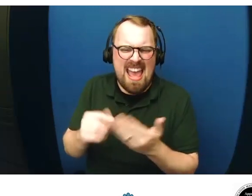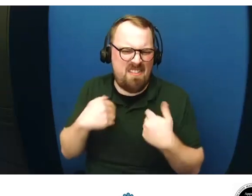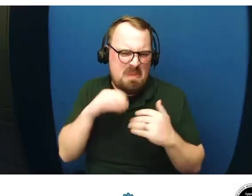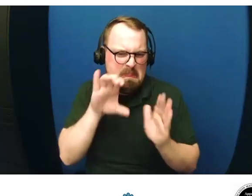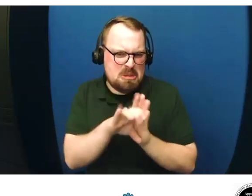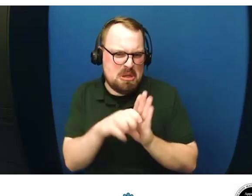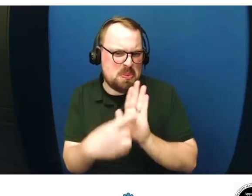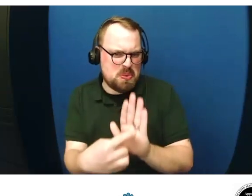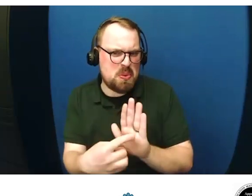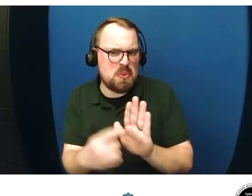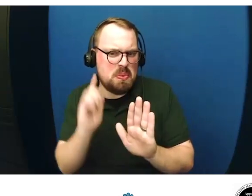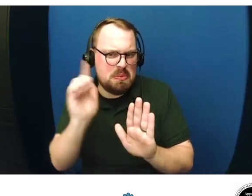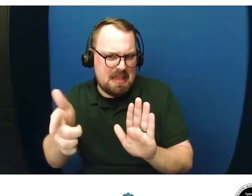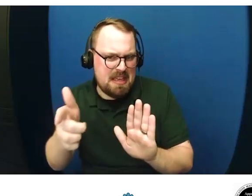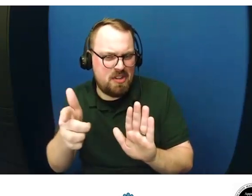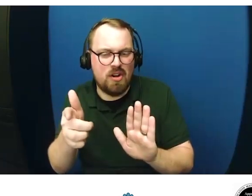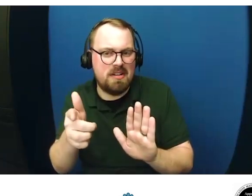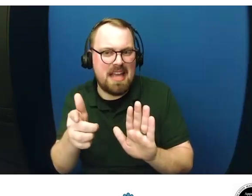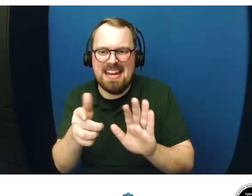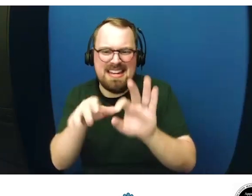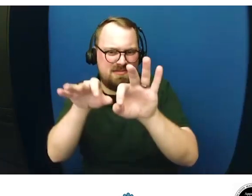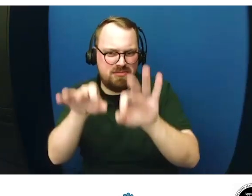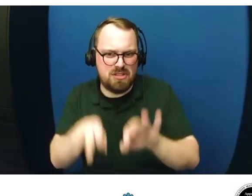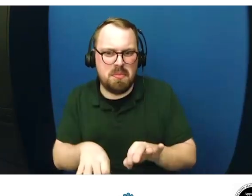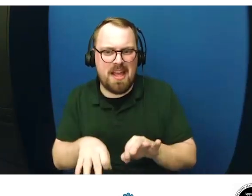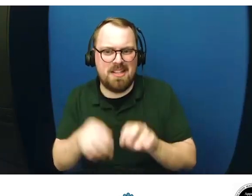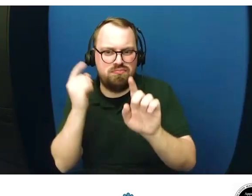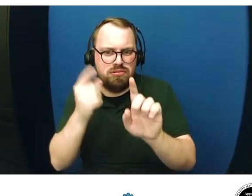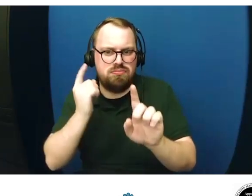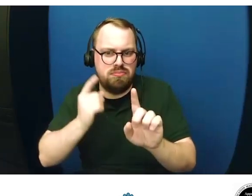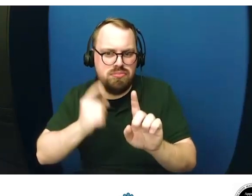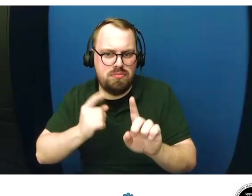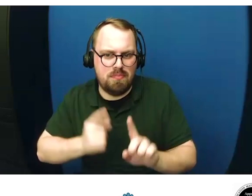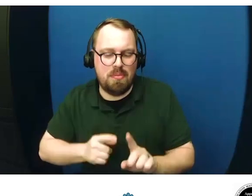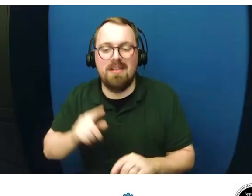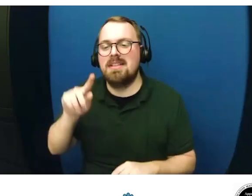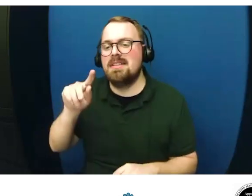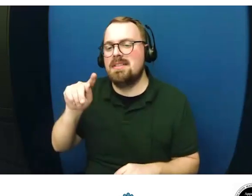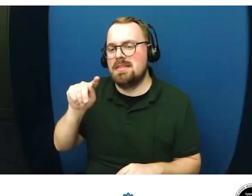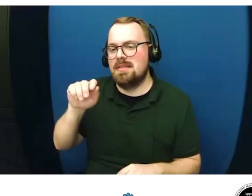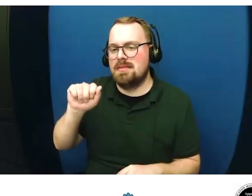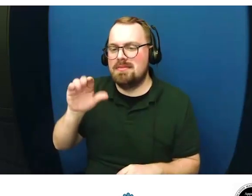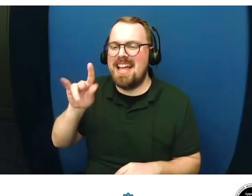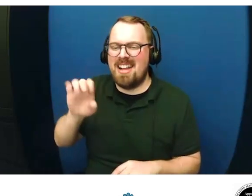little bit. That's...it's all through that as well, "tactile bodily". So, anyway,